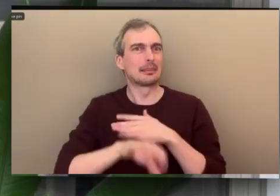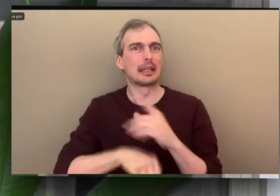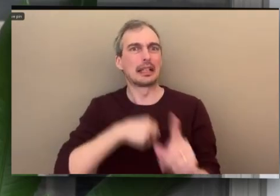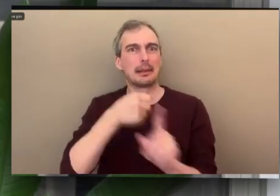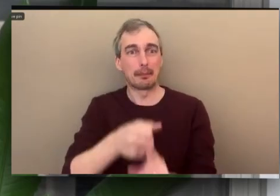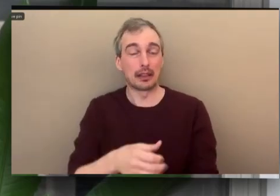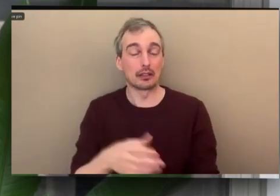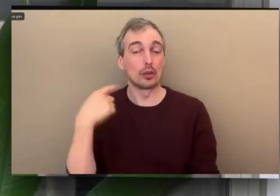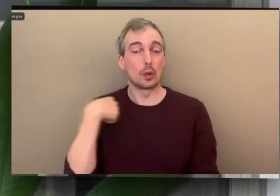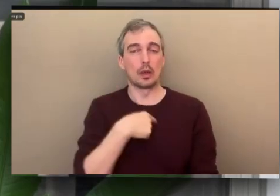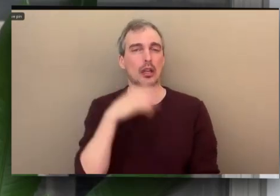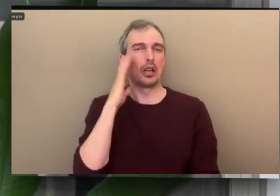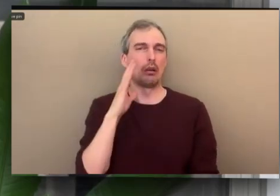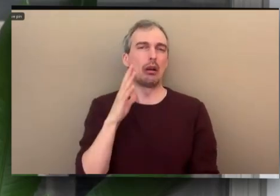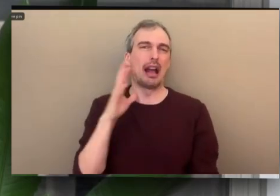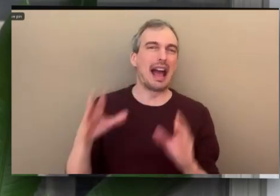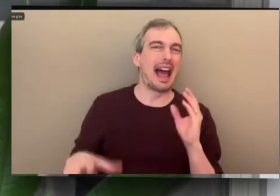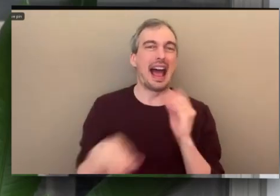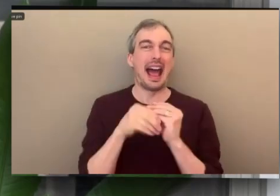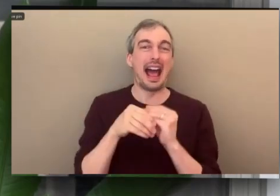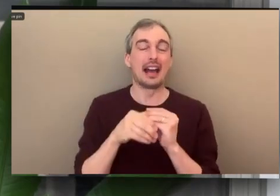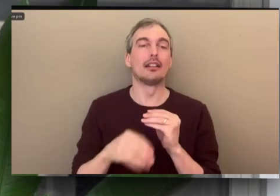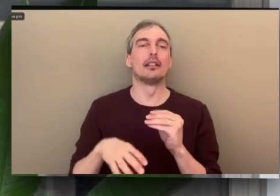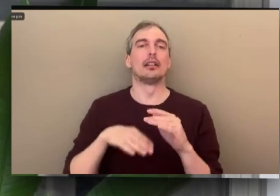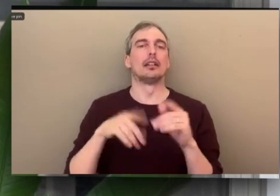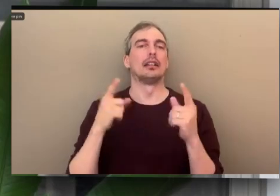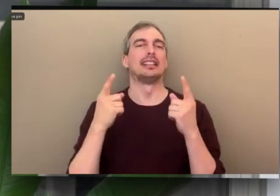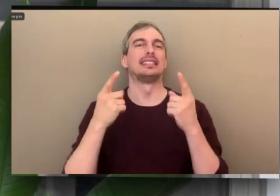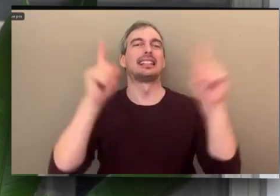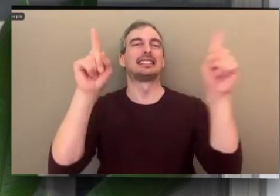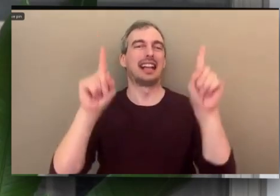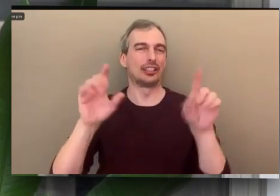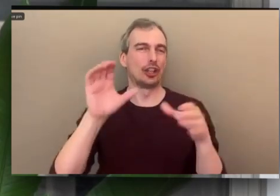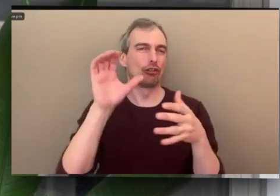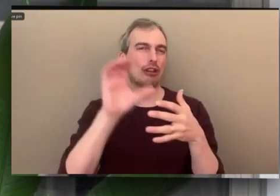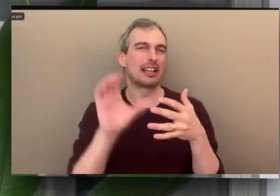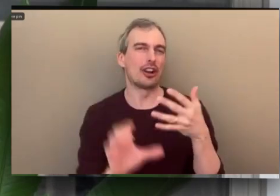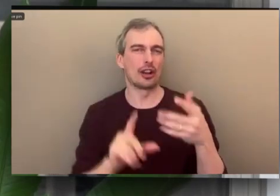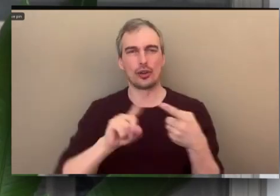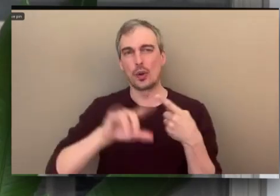And again, we're gonna go through that life cycle, the development life cycle. So the idea is that by the time we launch that project, that